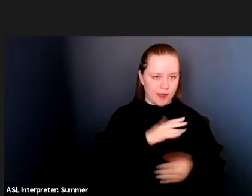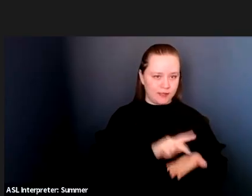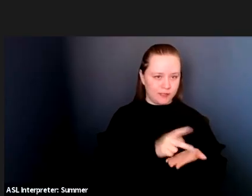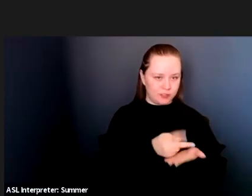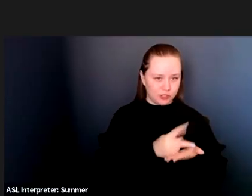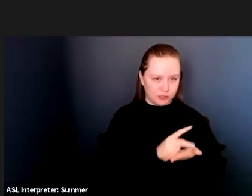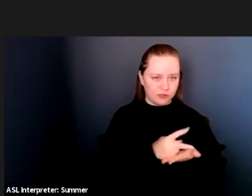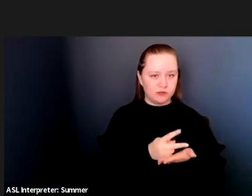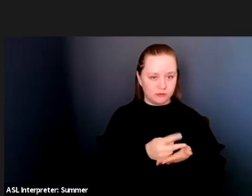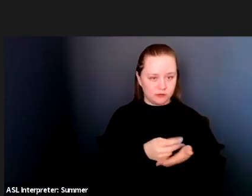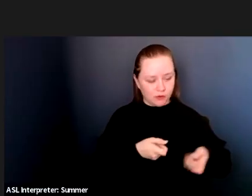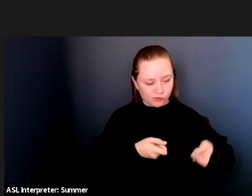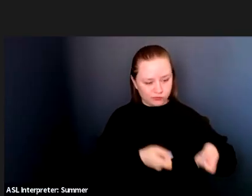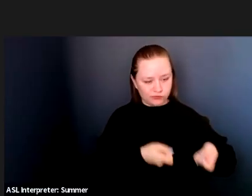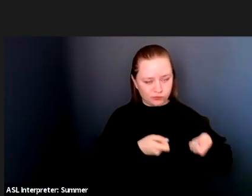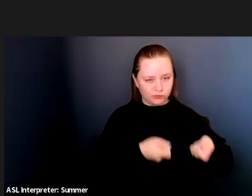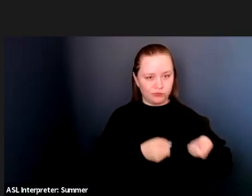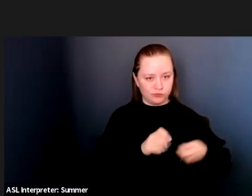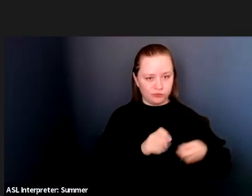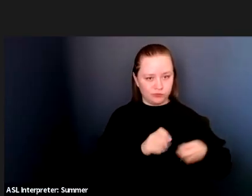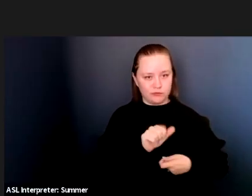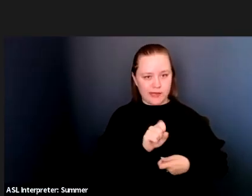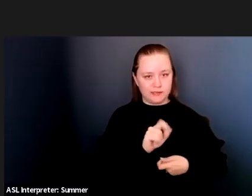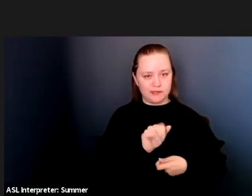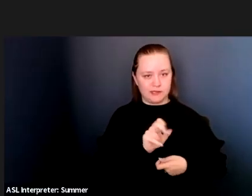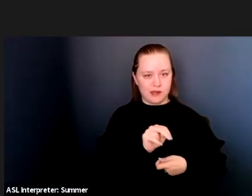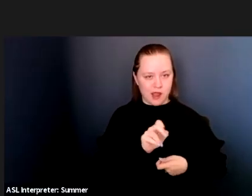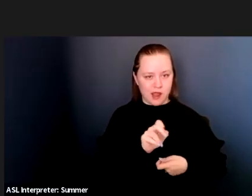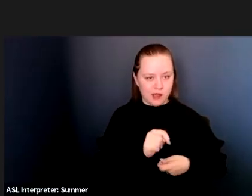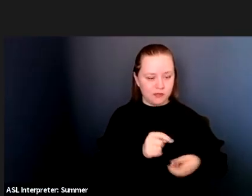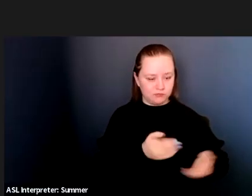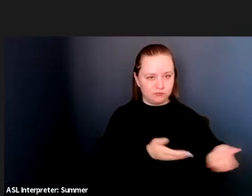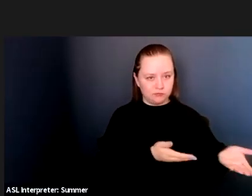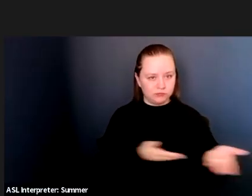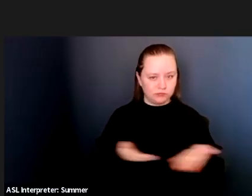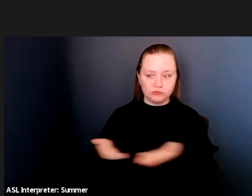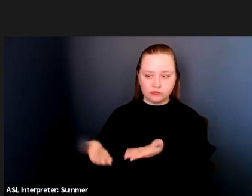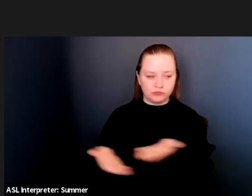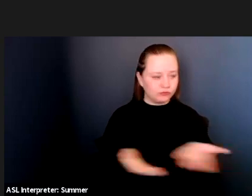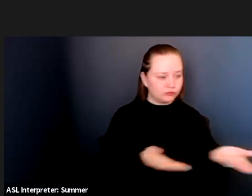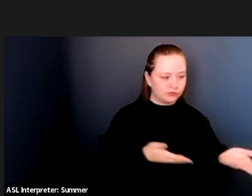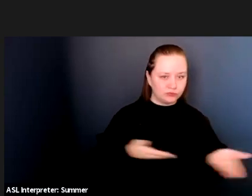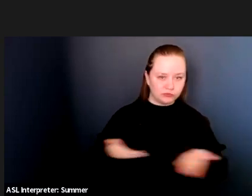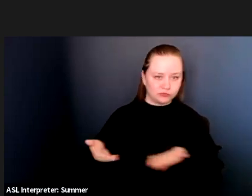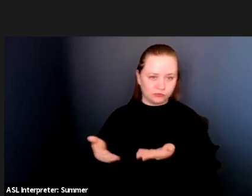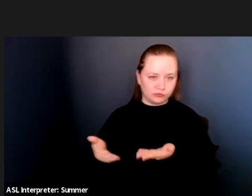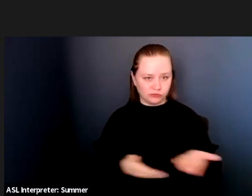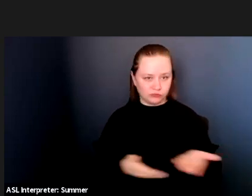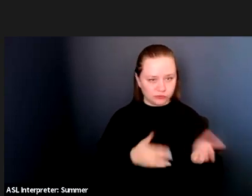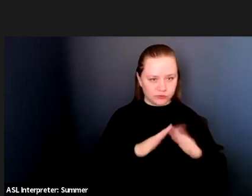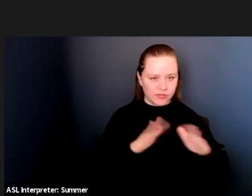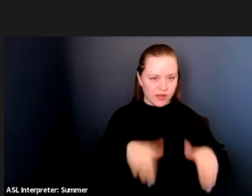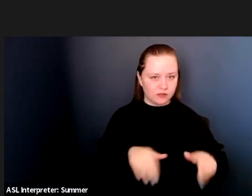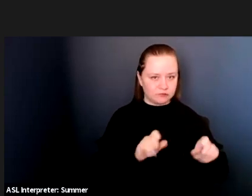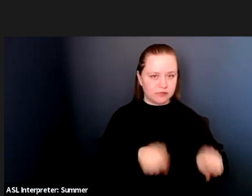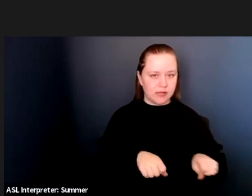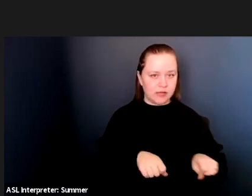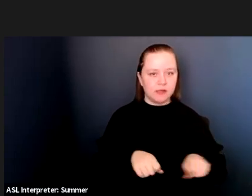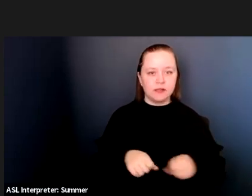down so I could roll her around the house more easily. A changing patterns on my kitchen table along with a bouncy seat and